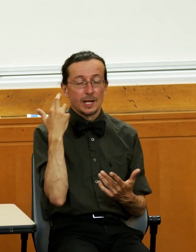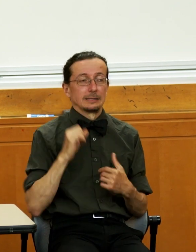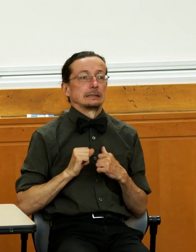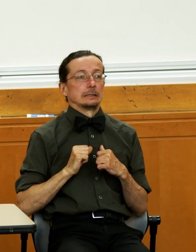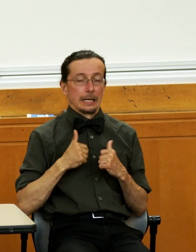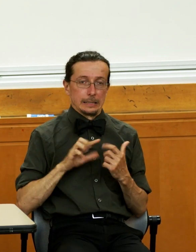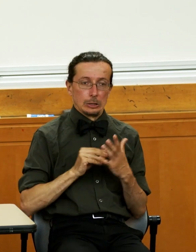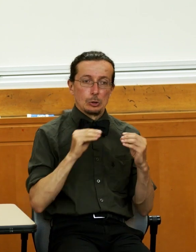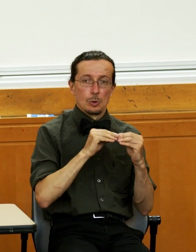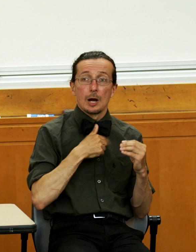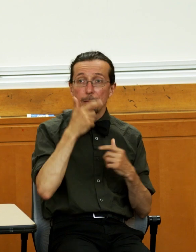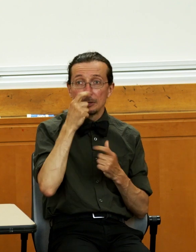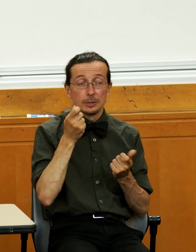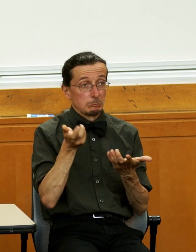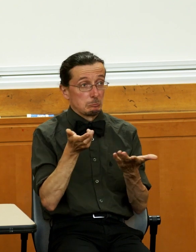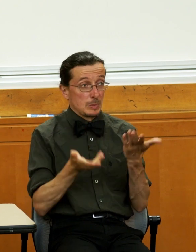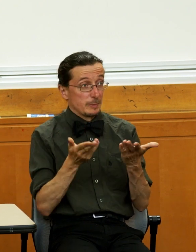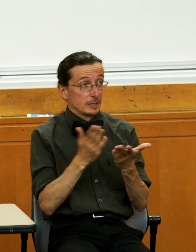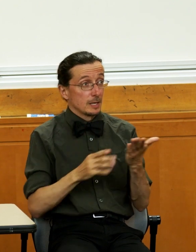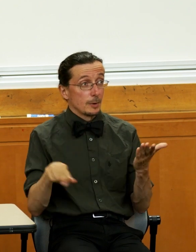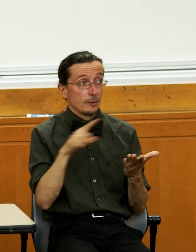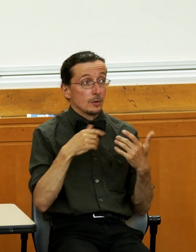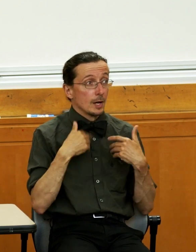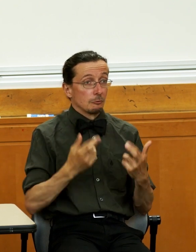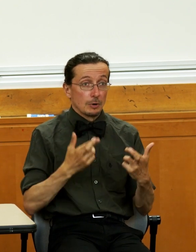actually interested in whether any of you have any source recommendations for me on that point.